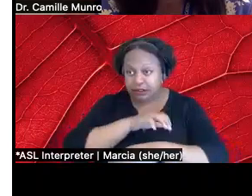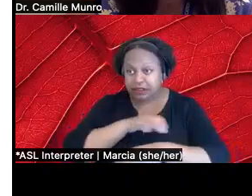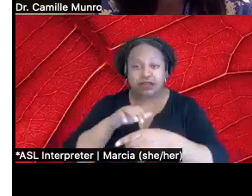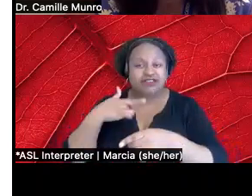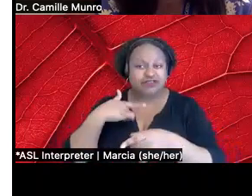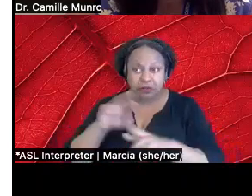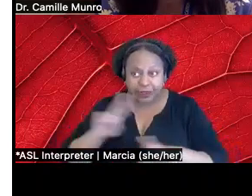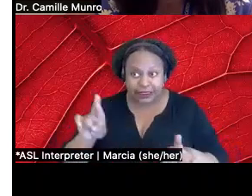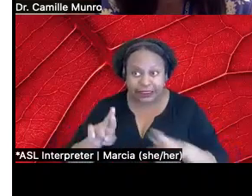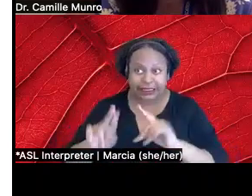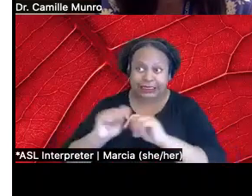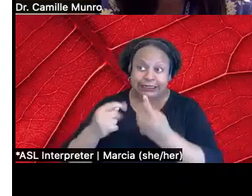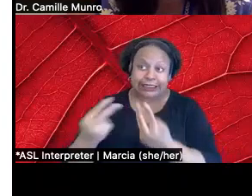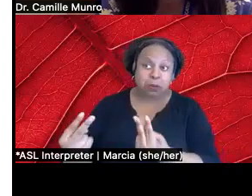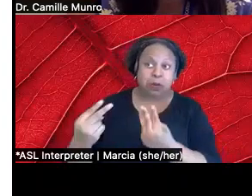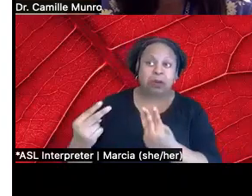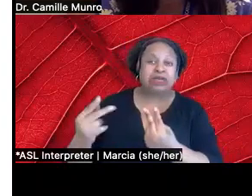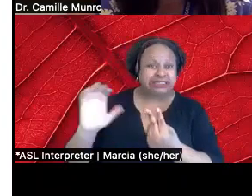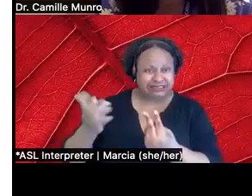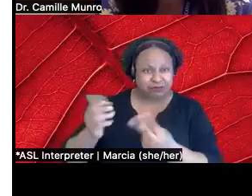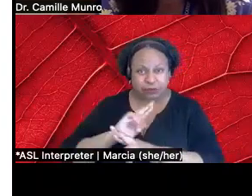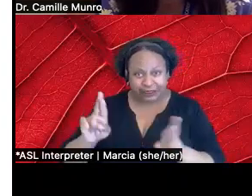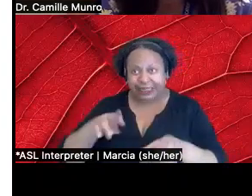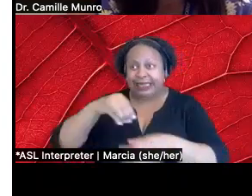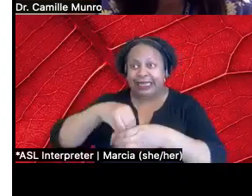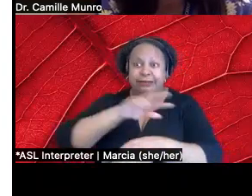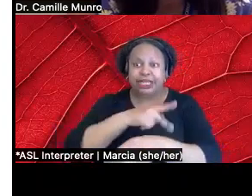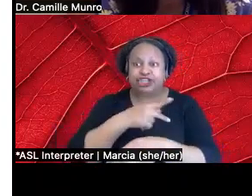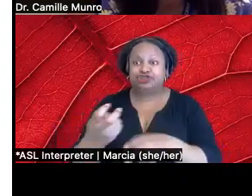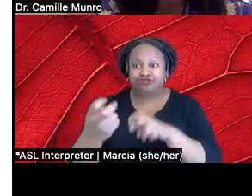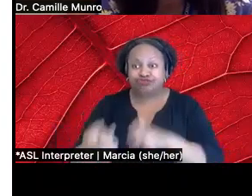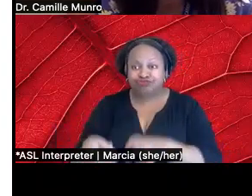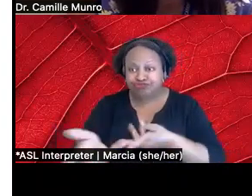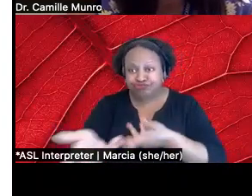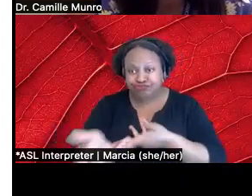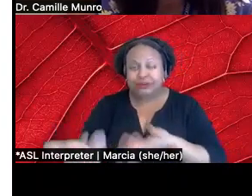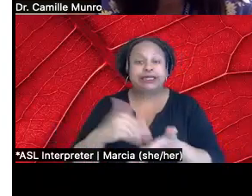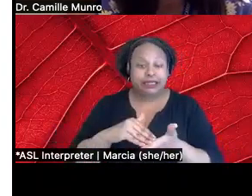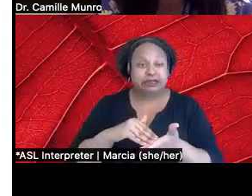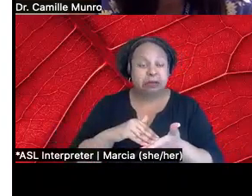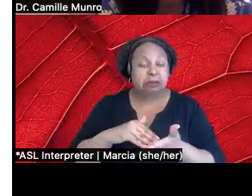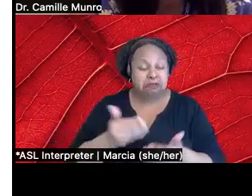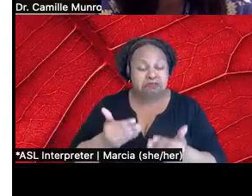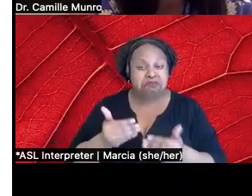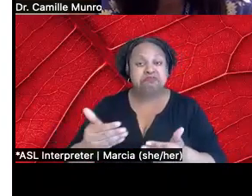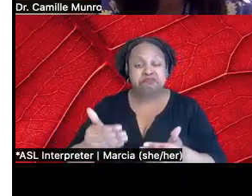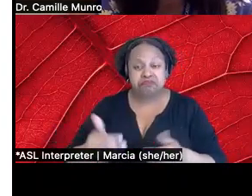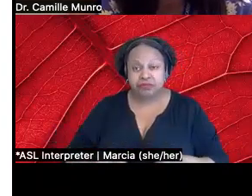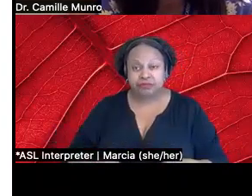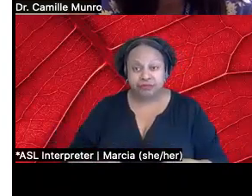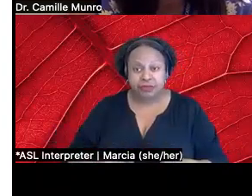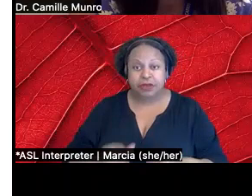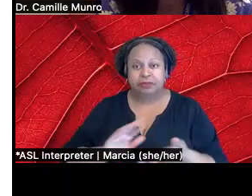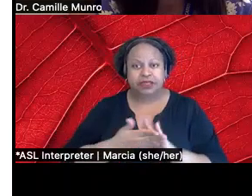felt I was ready to try inpatient work again. And it became my responsibility to sort of go to